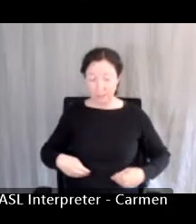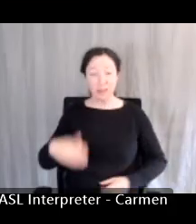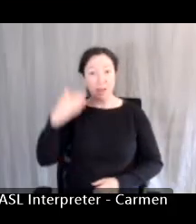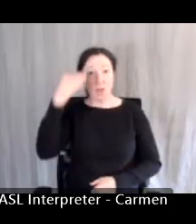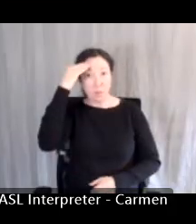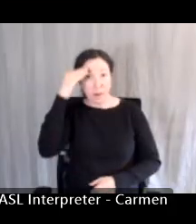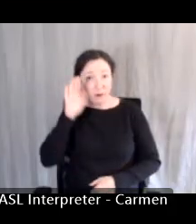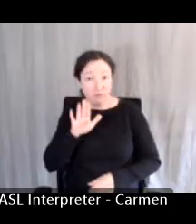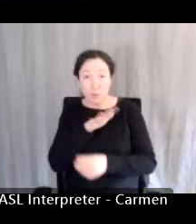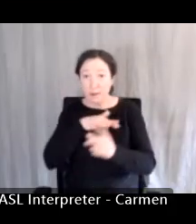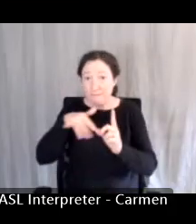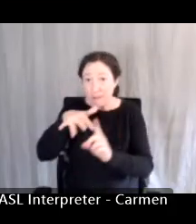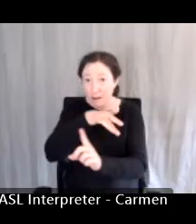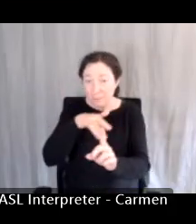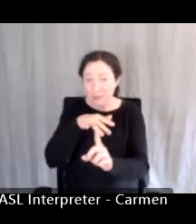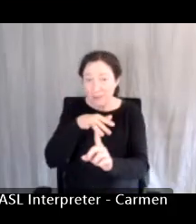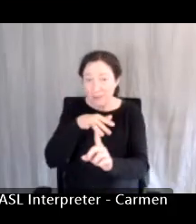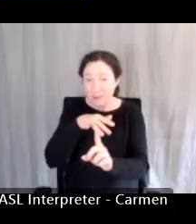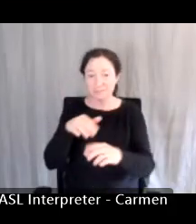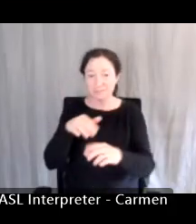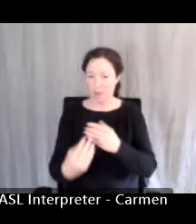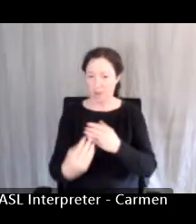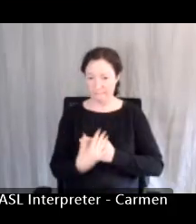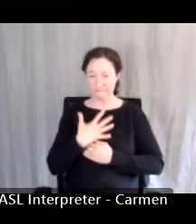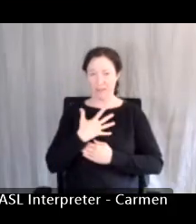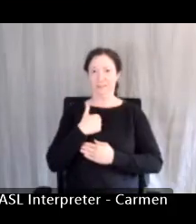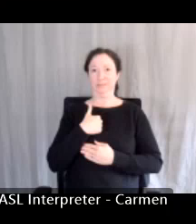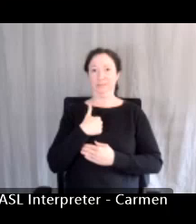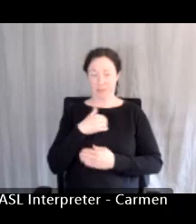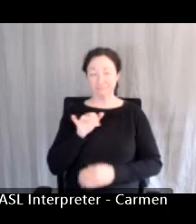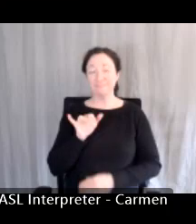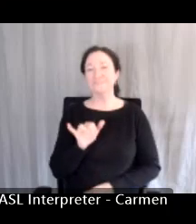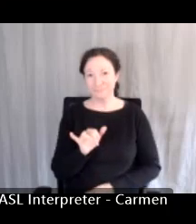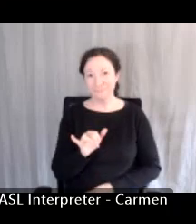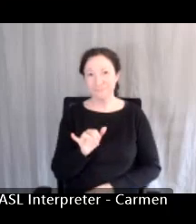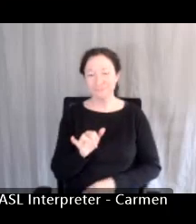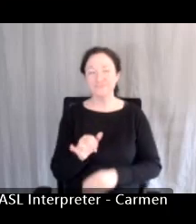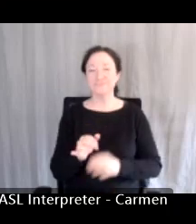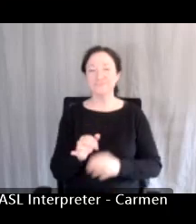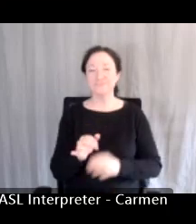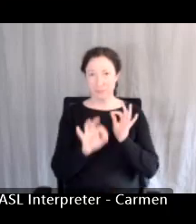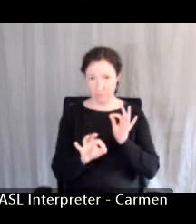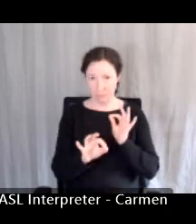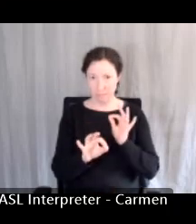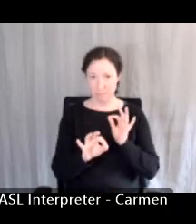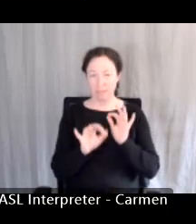and really like just being, keeping it very, very simple and stick, like sticking to the facts. So what we say is